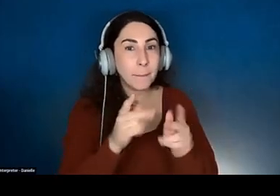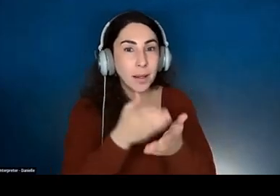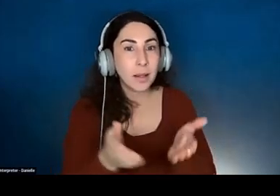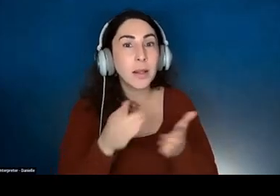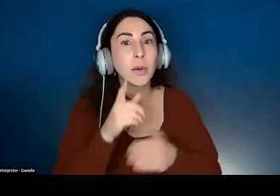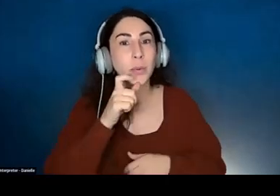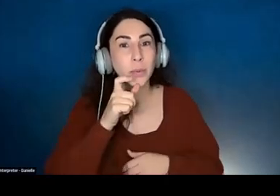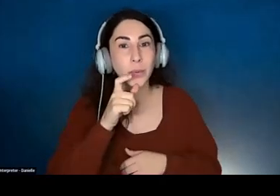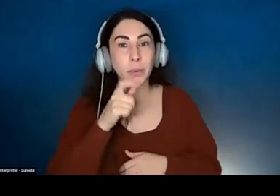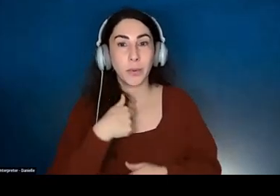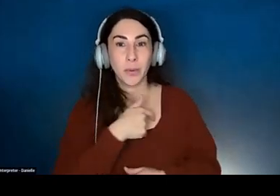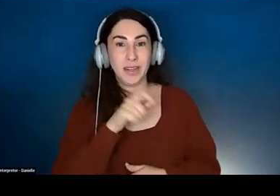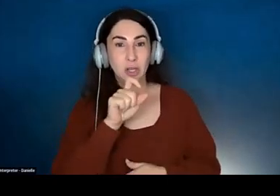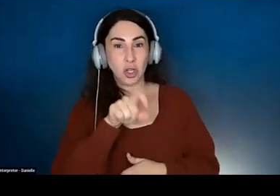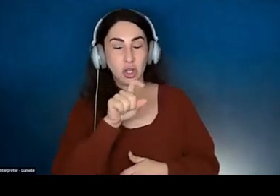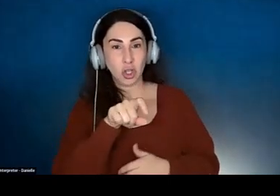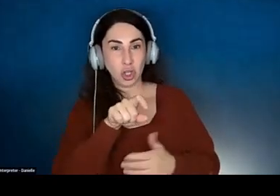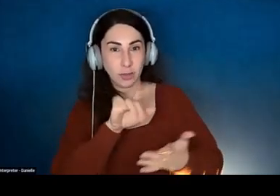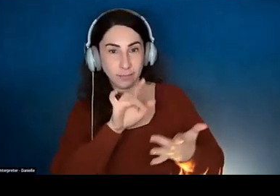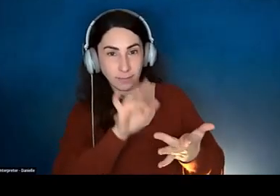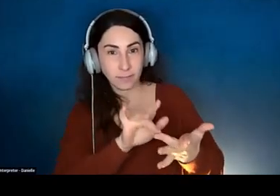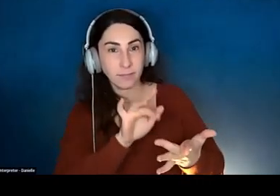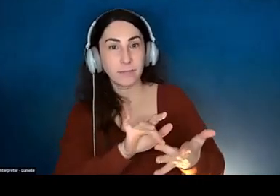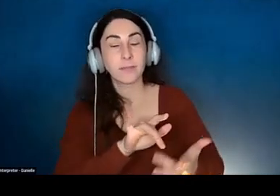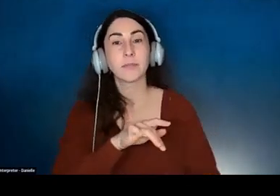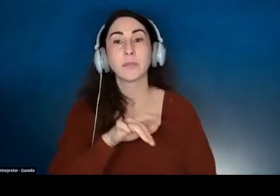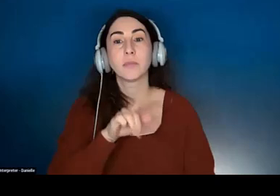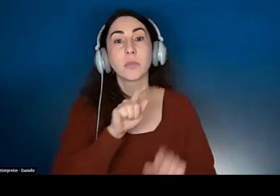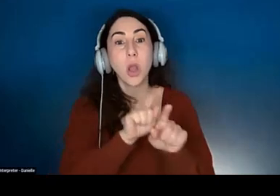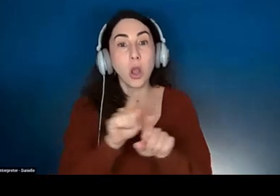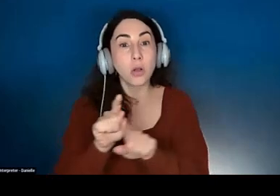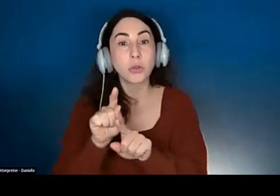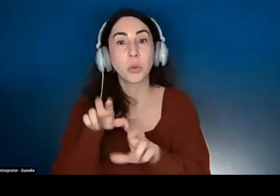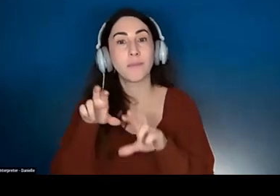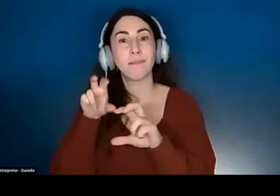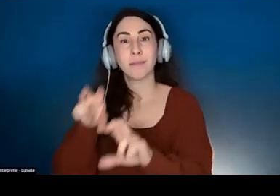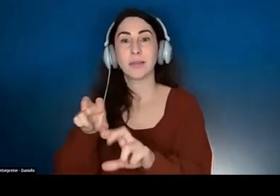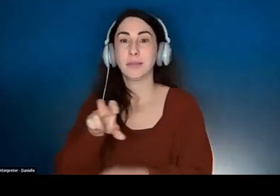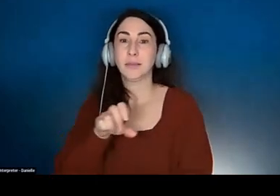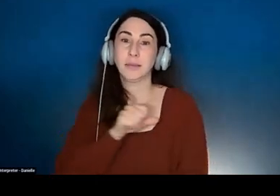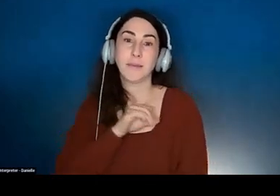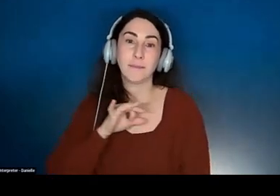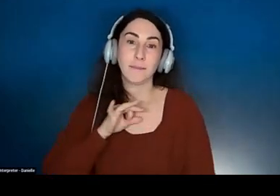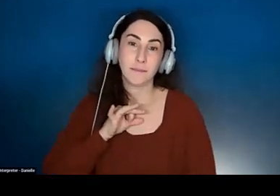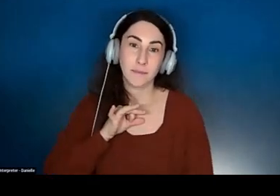connect with, we also invested in our staff. We have